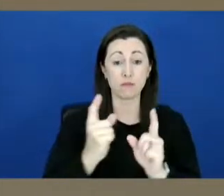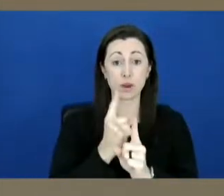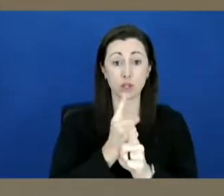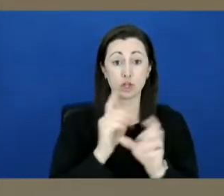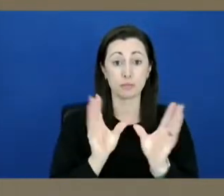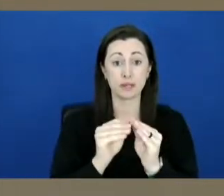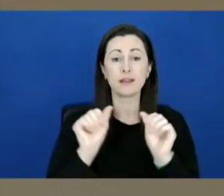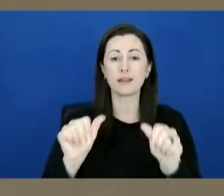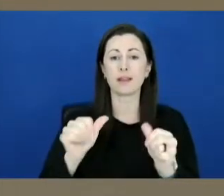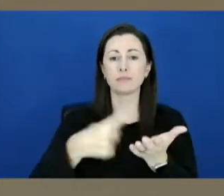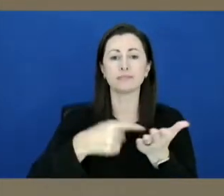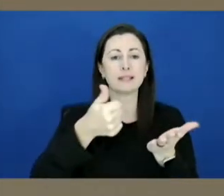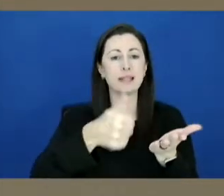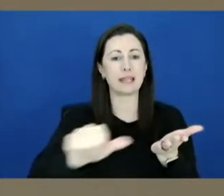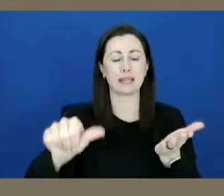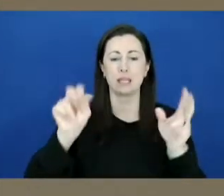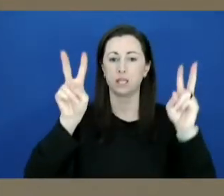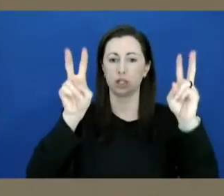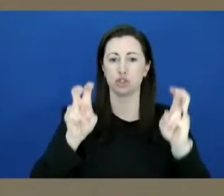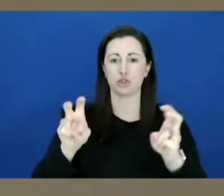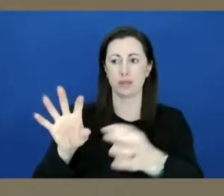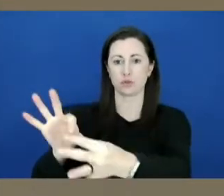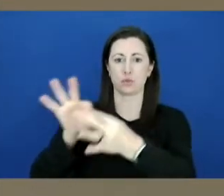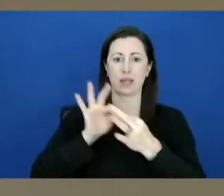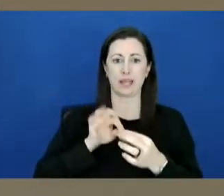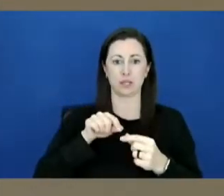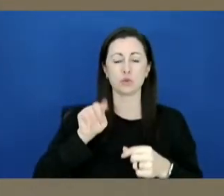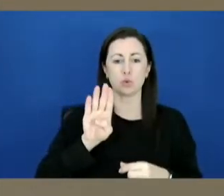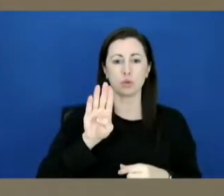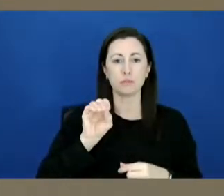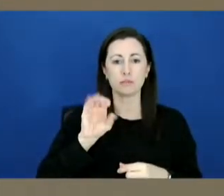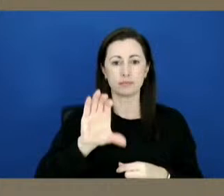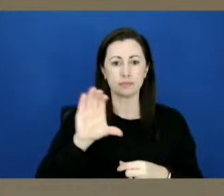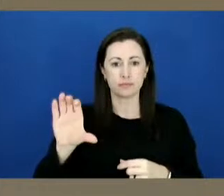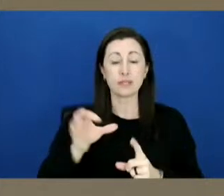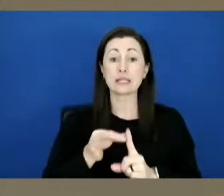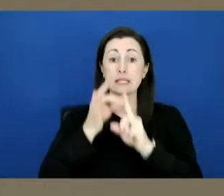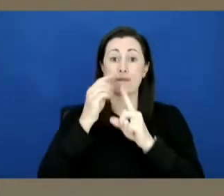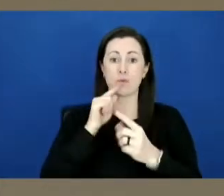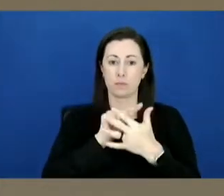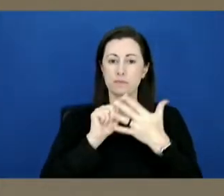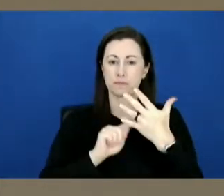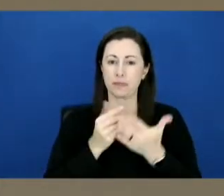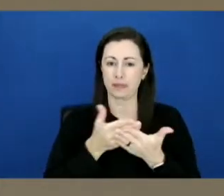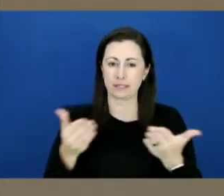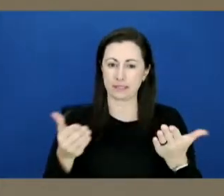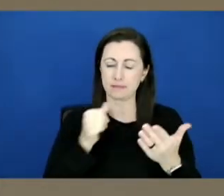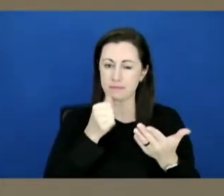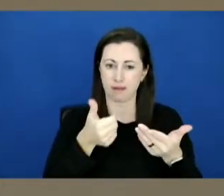DURING THE PUBLIC APPEARANCE PORTION OF THE REGULAR MEETING MAY DISCUSS ANY MATTER WITHIN